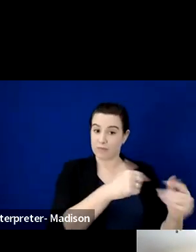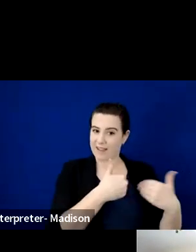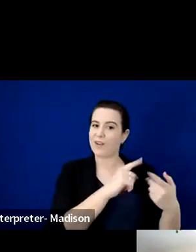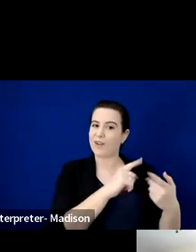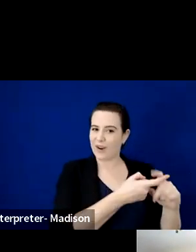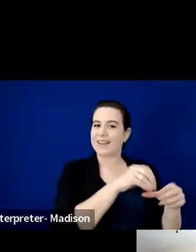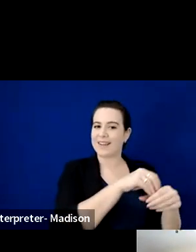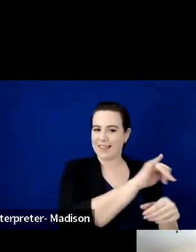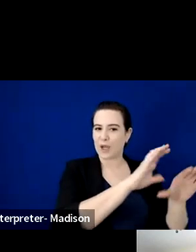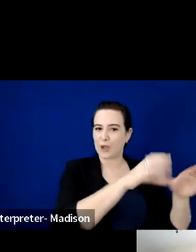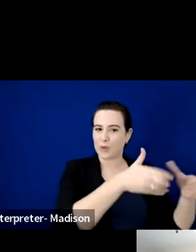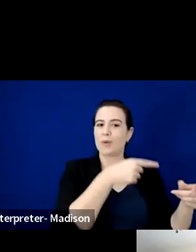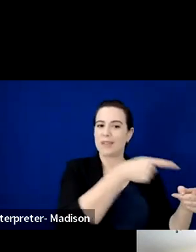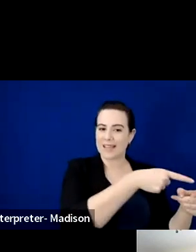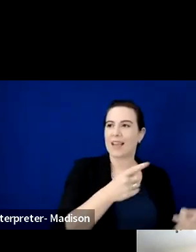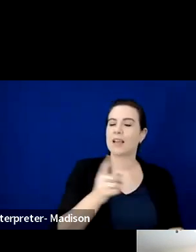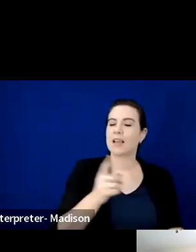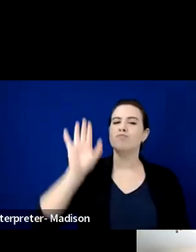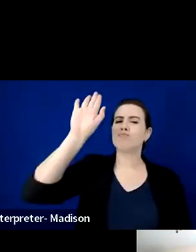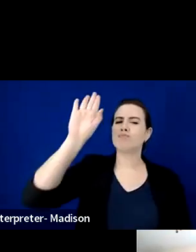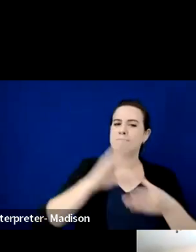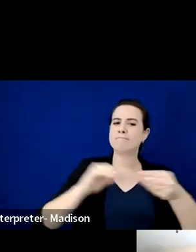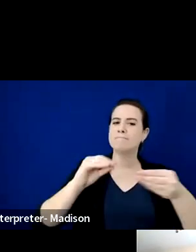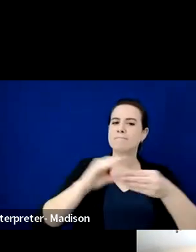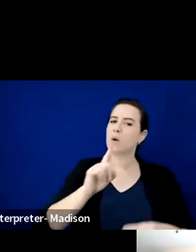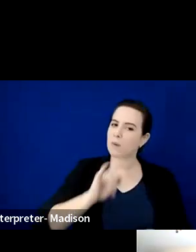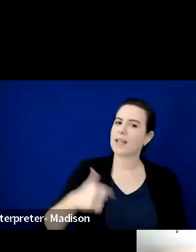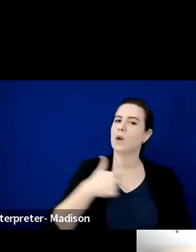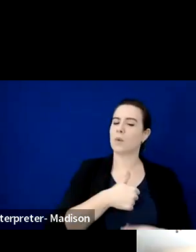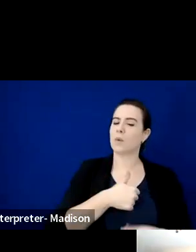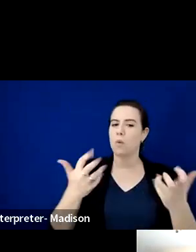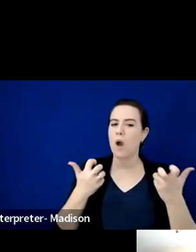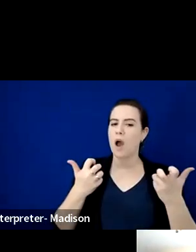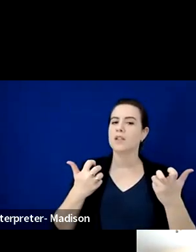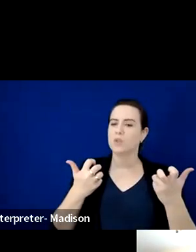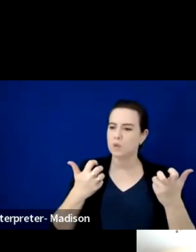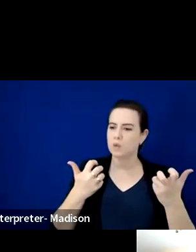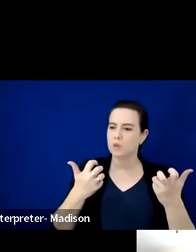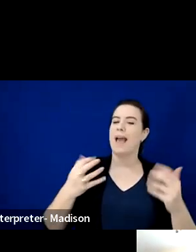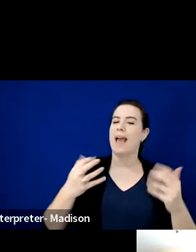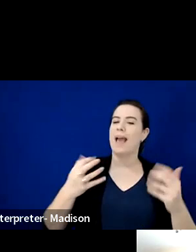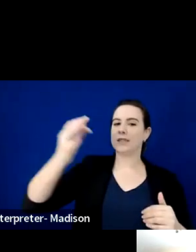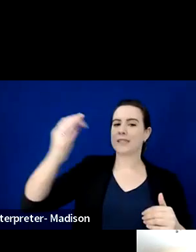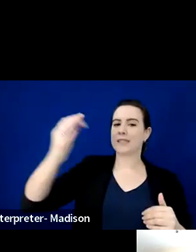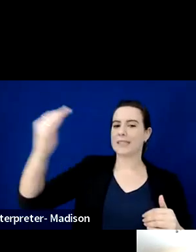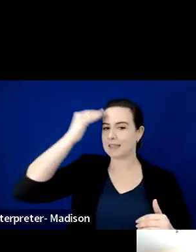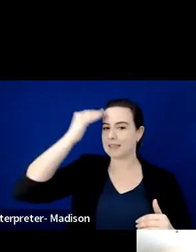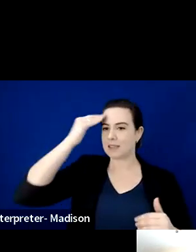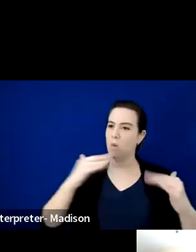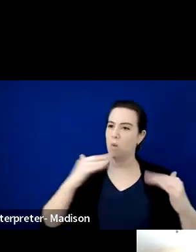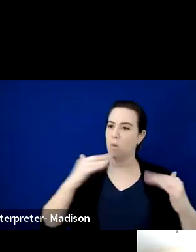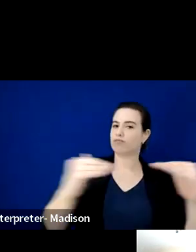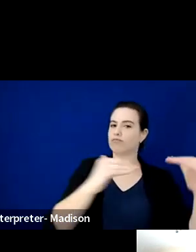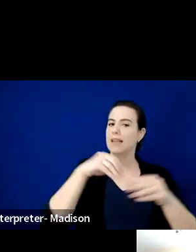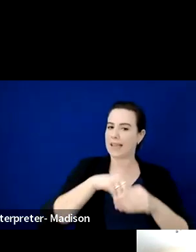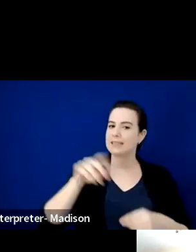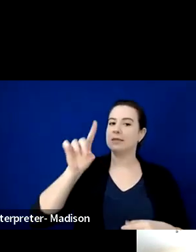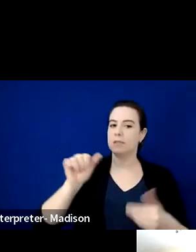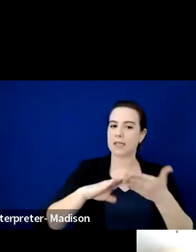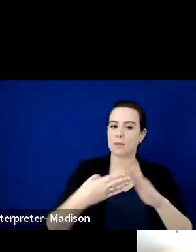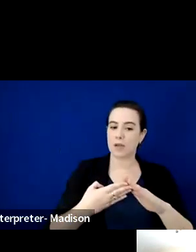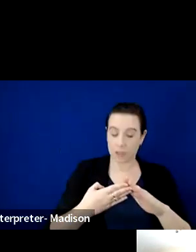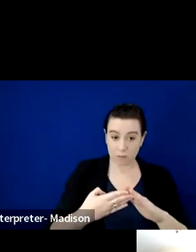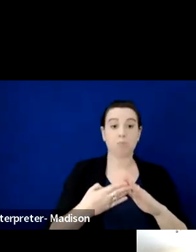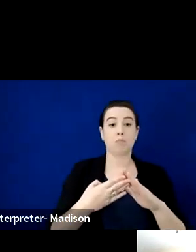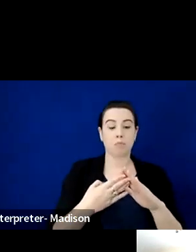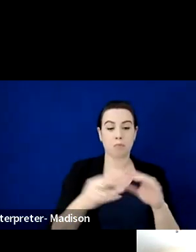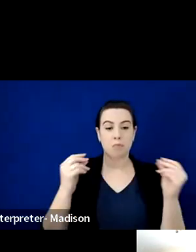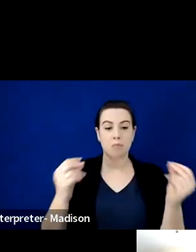We had disability representatives from the stakeholders, both individuals as well as providers and independent living centers, and on the other -- literally the other side of the table we had department of health and emergency management representatives.